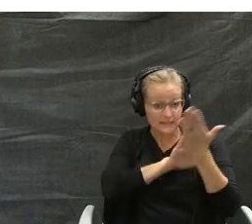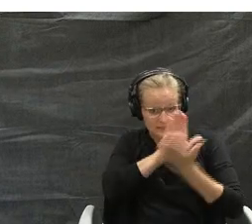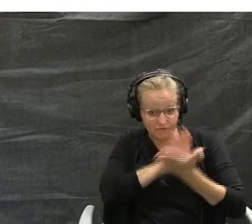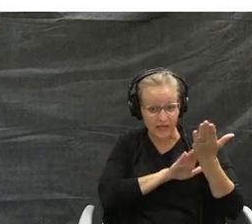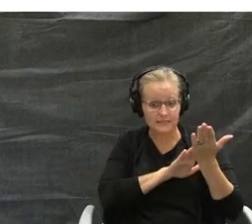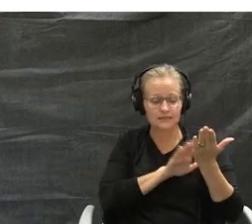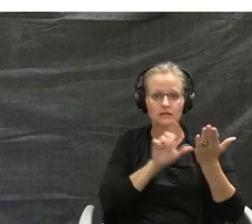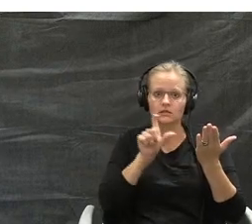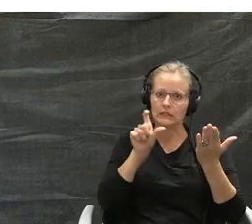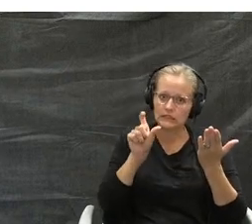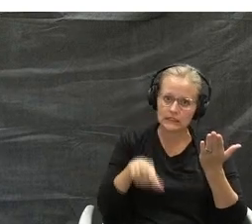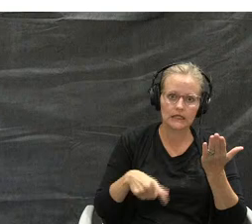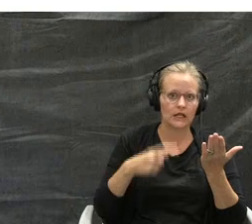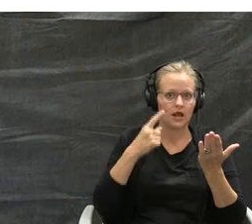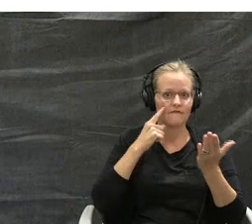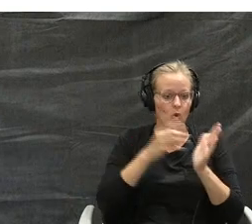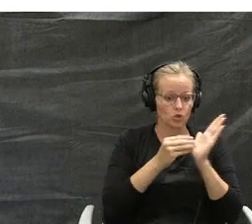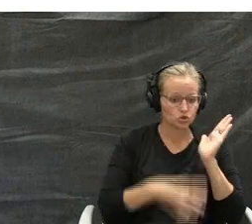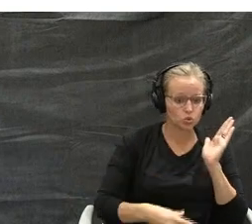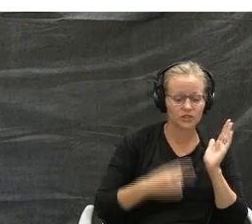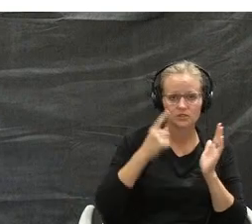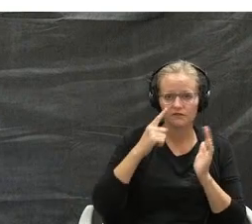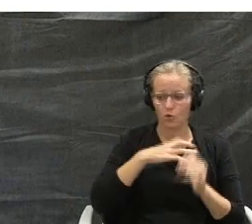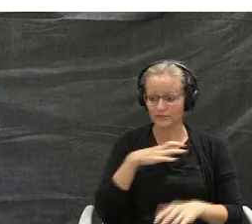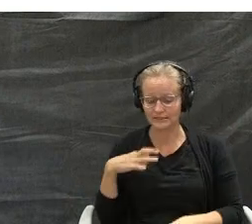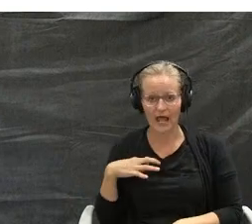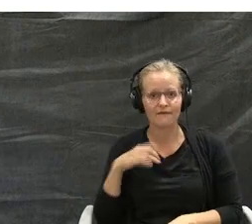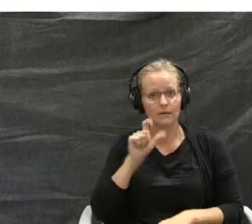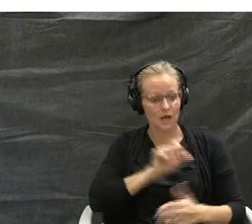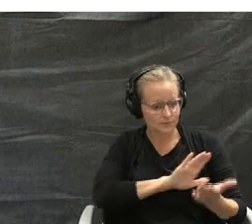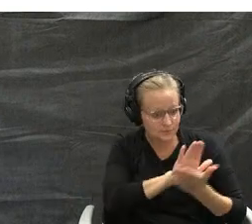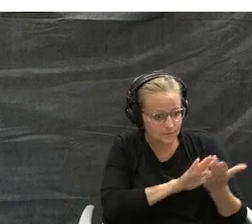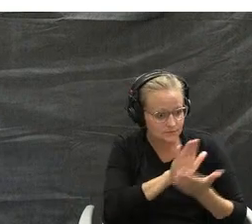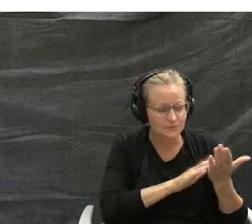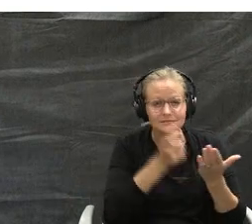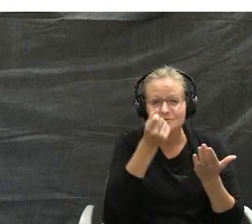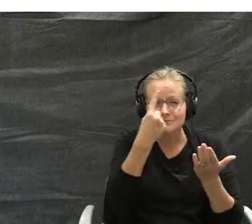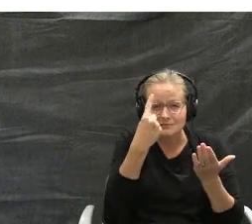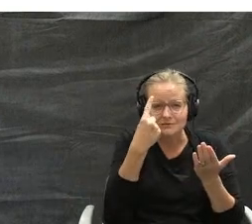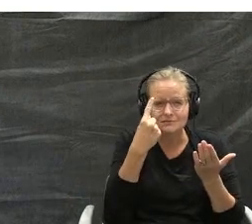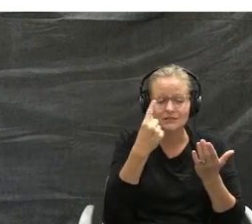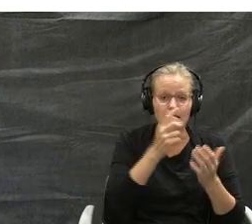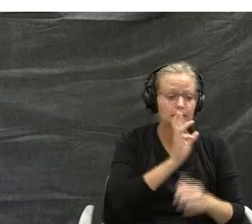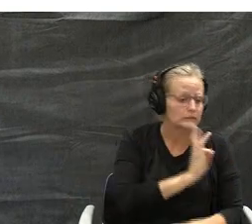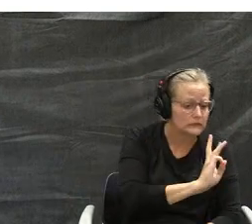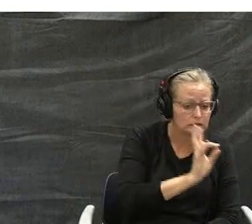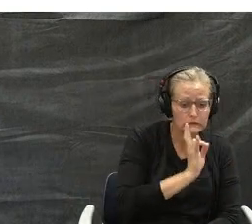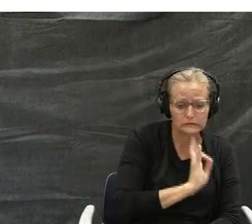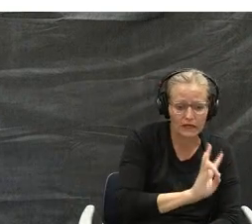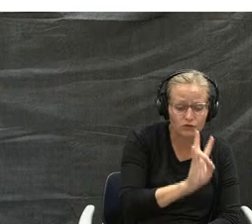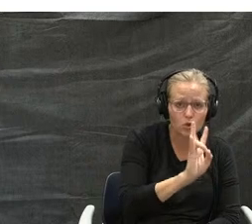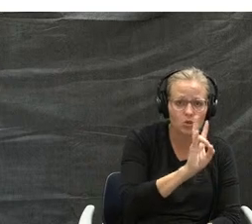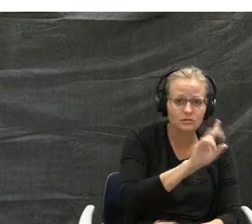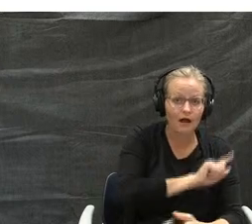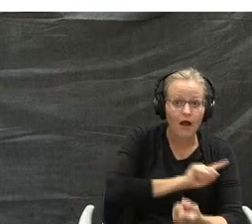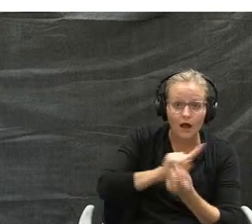this summer than hearing six and Seven year old, say Mr Potter, because they are as excited to see me as I am to see them.